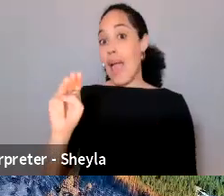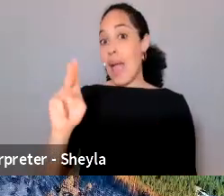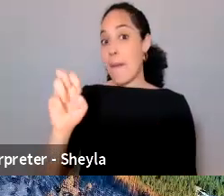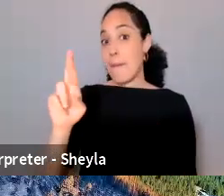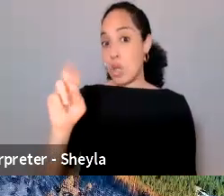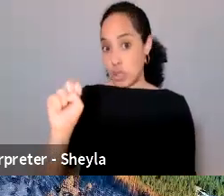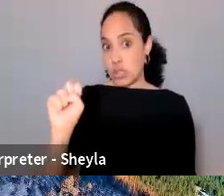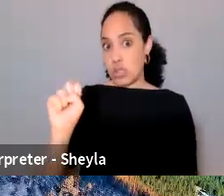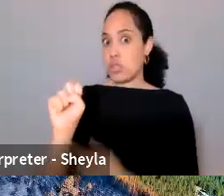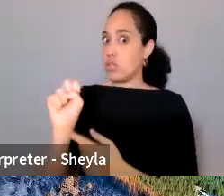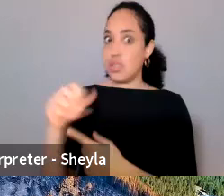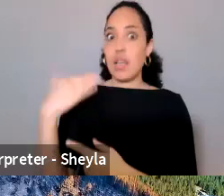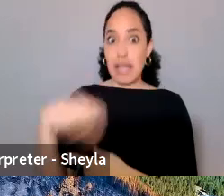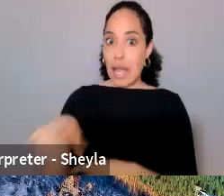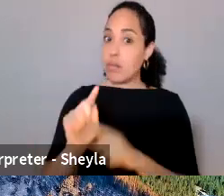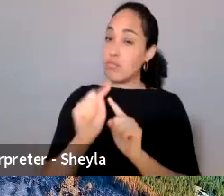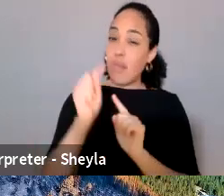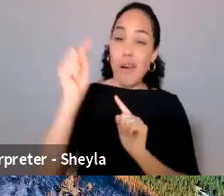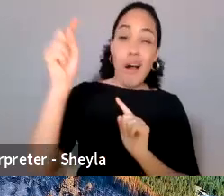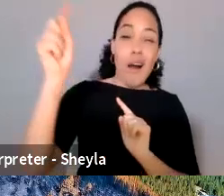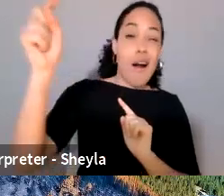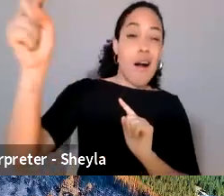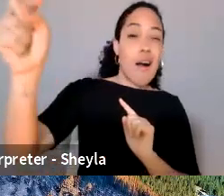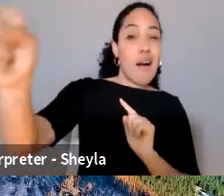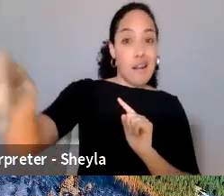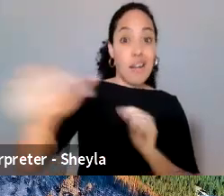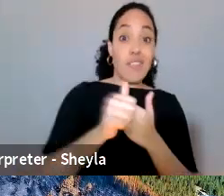a great distance and they're what destroy most homes during wildfire so we want to